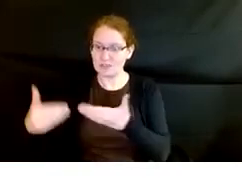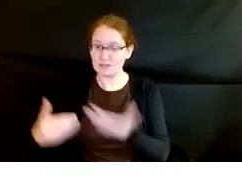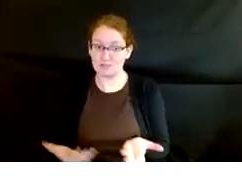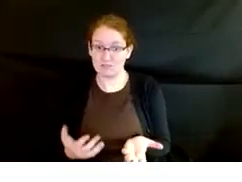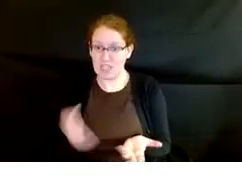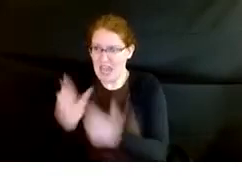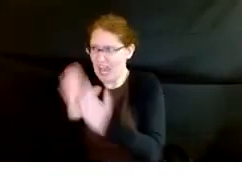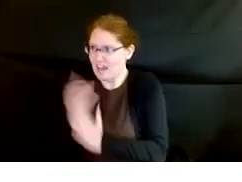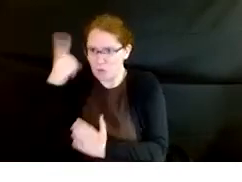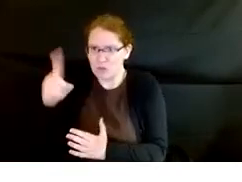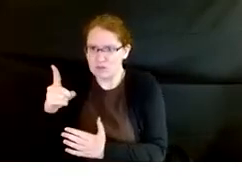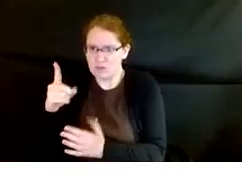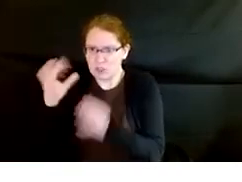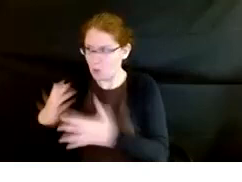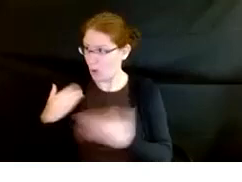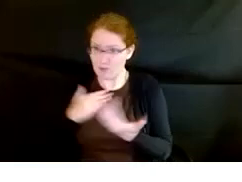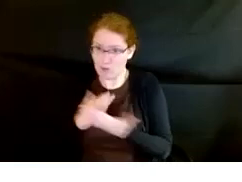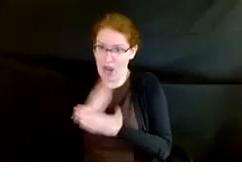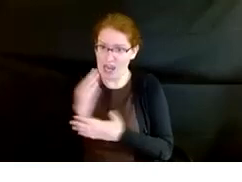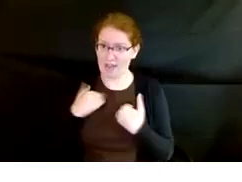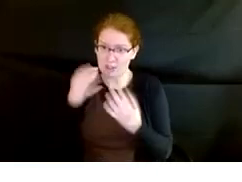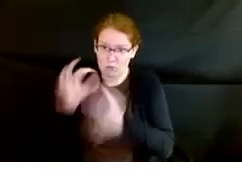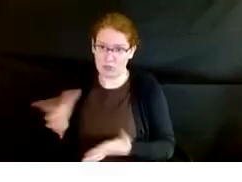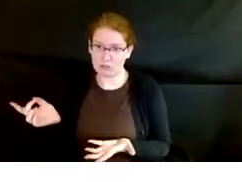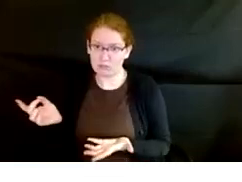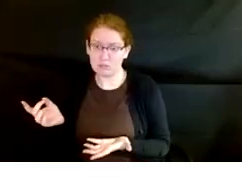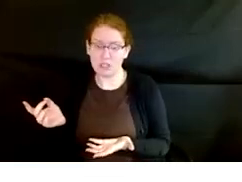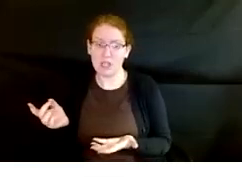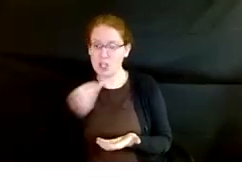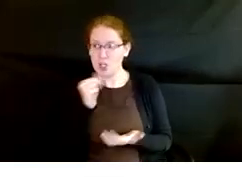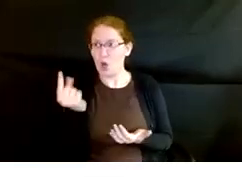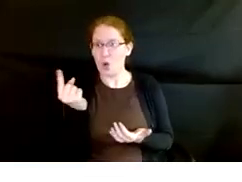for one and you do have a right uh to have one and it's not just going and getting a shot but